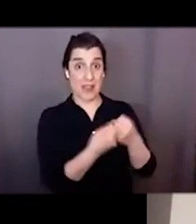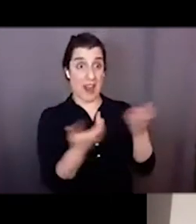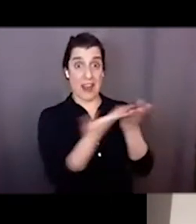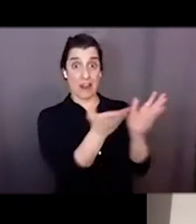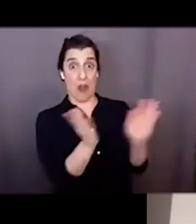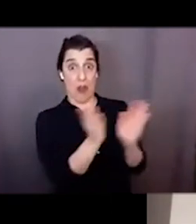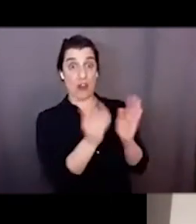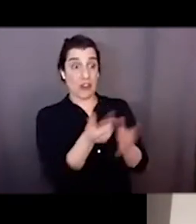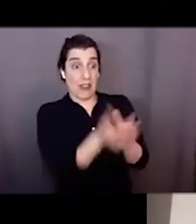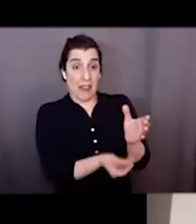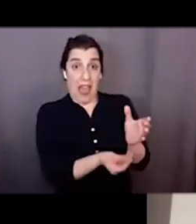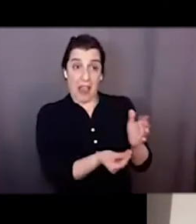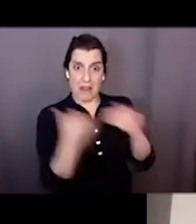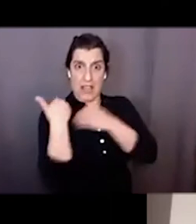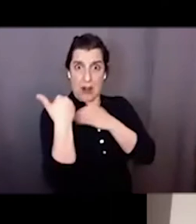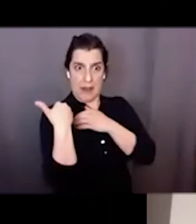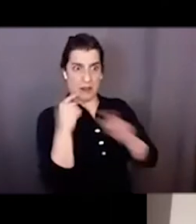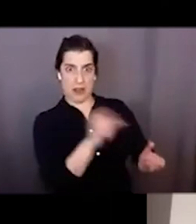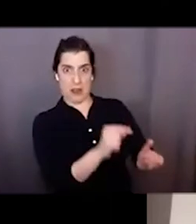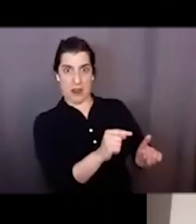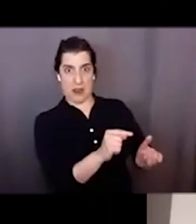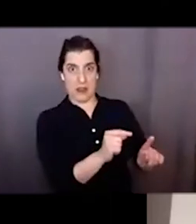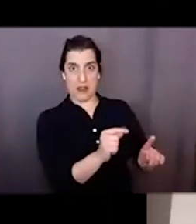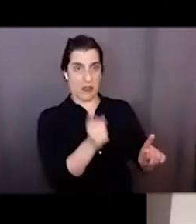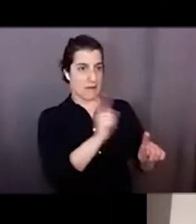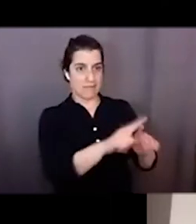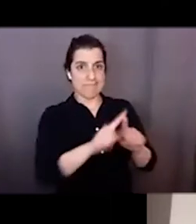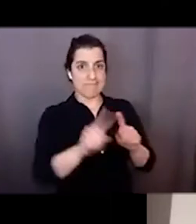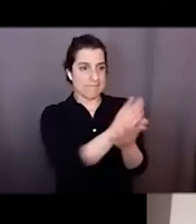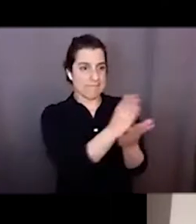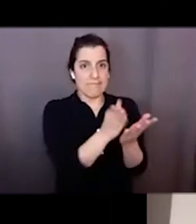accountability across the spectrums of power and many people,